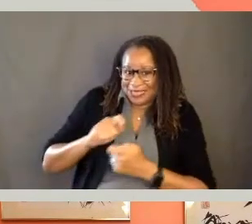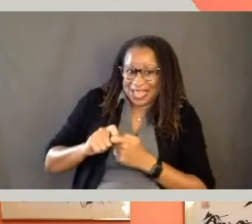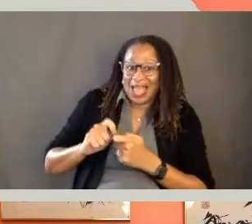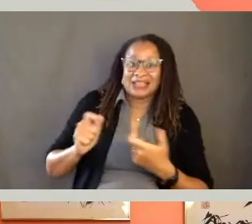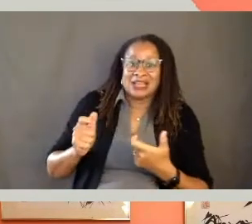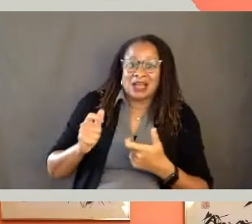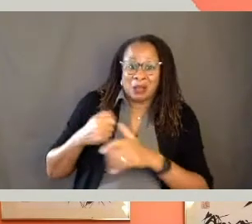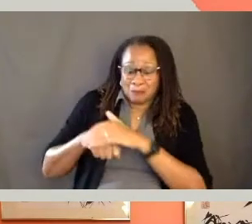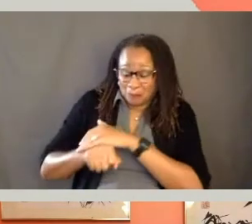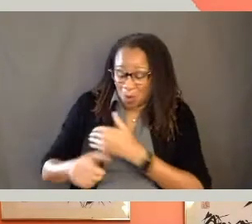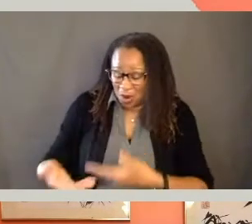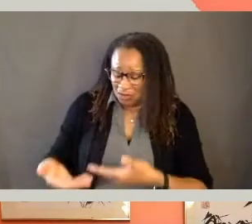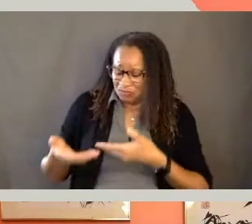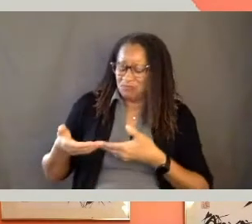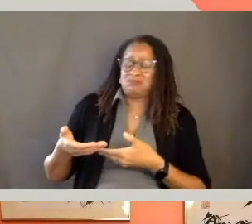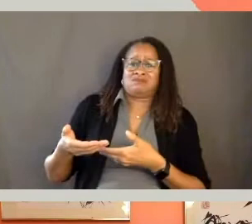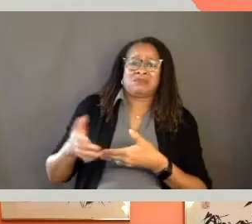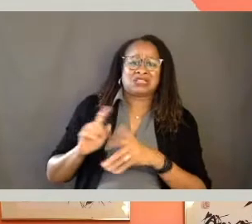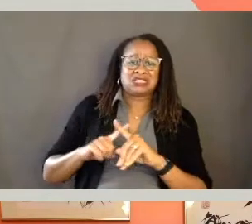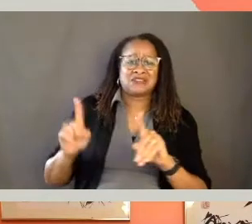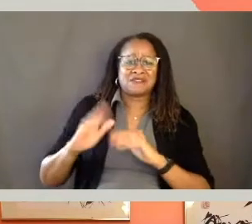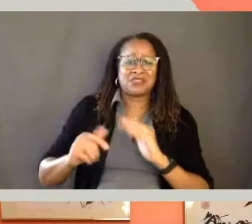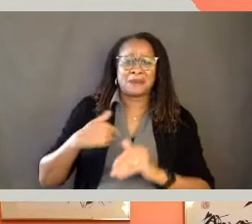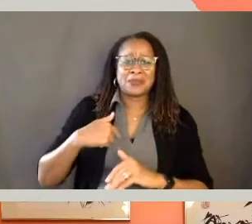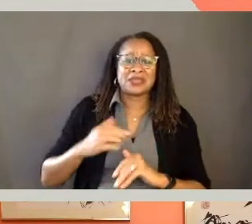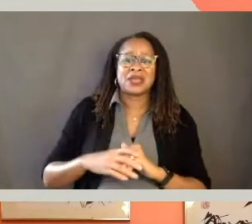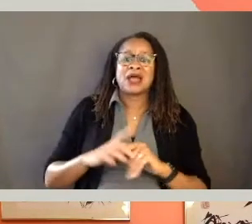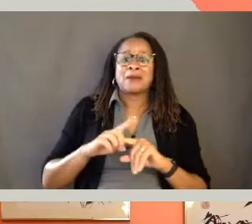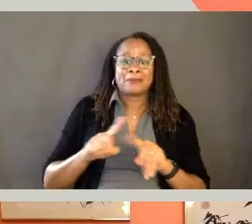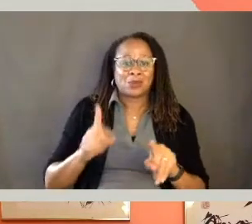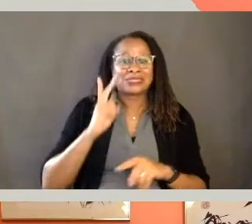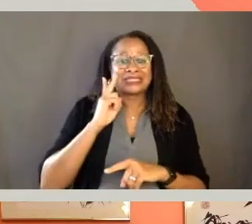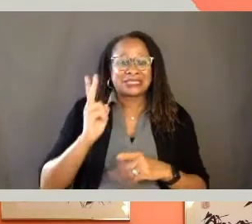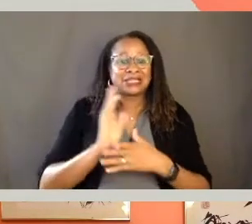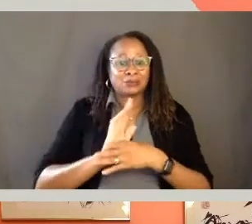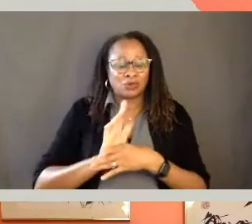And so we see in the film some of the parents,